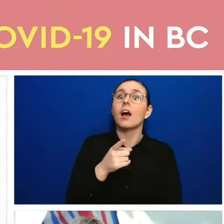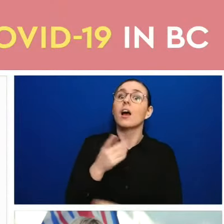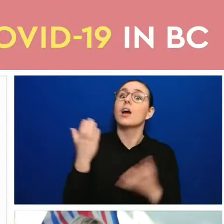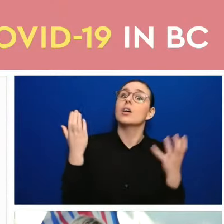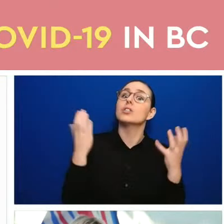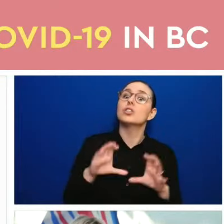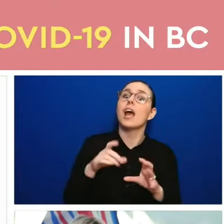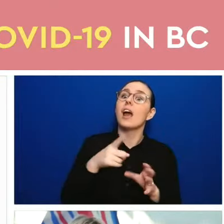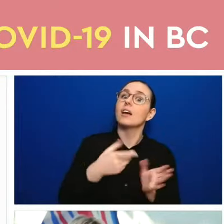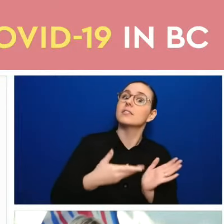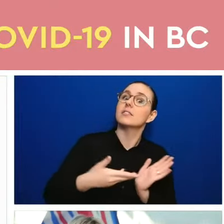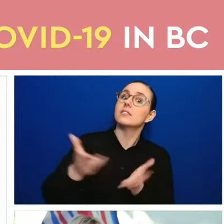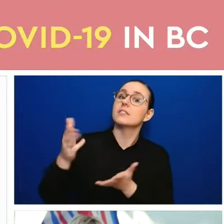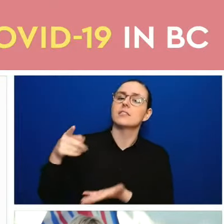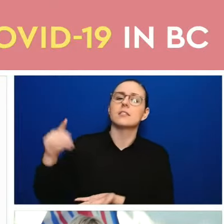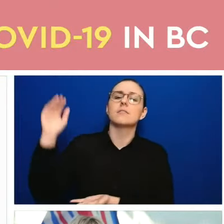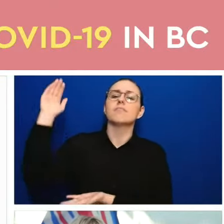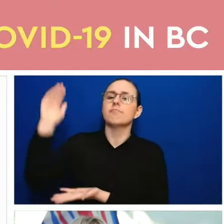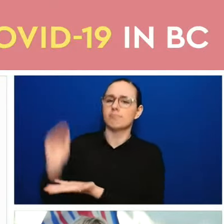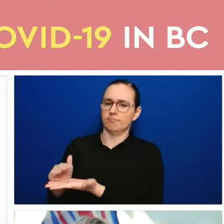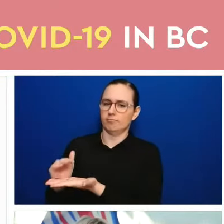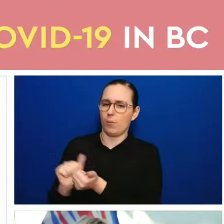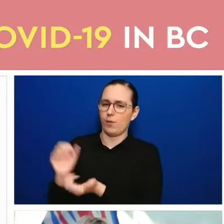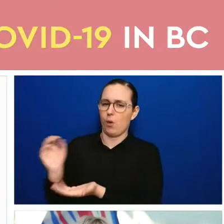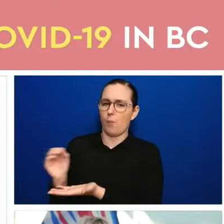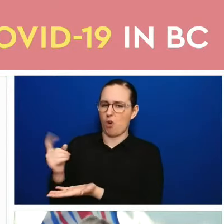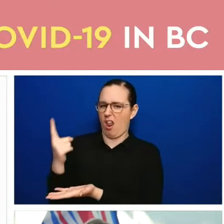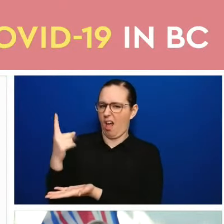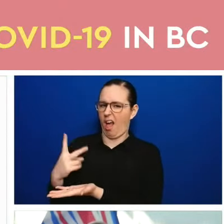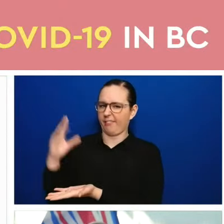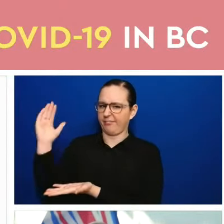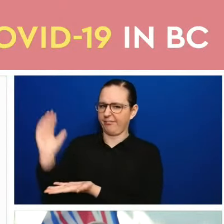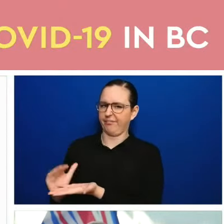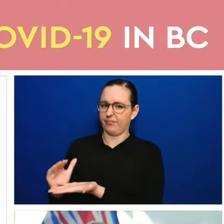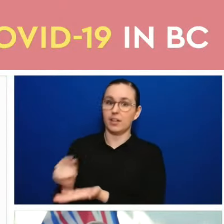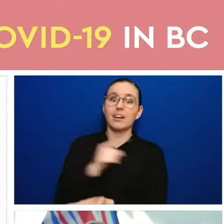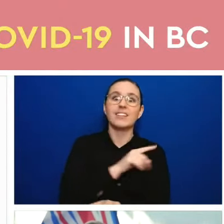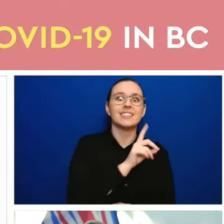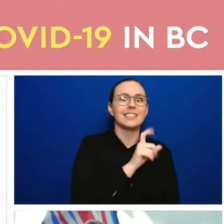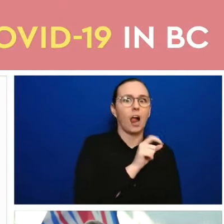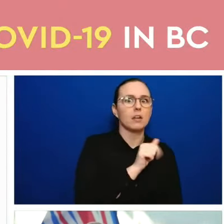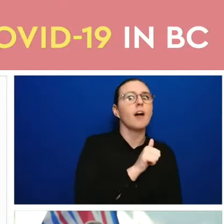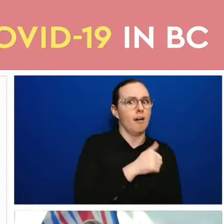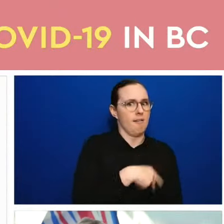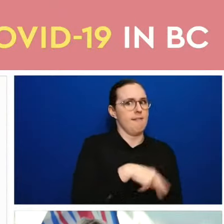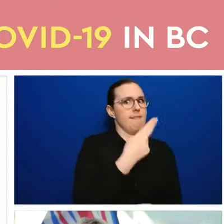chance of being hospitalized with Omicron. The odds are being hospitalized